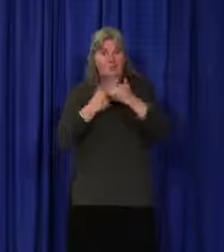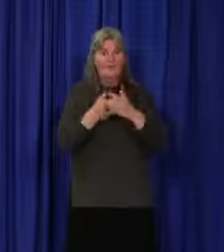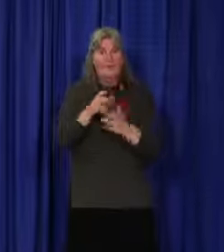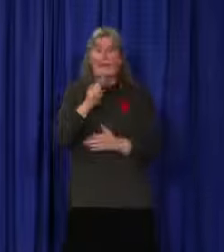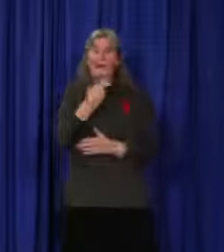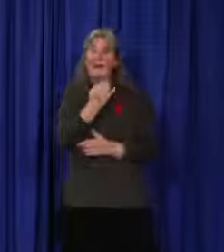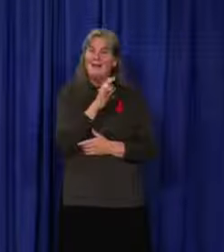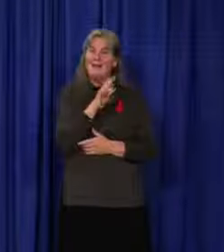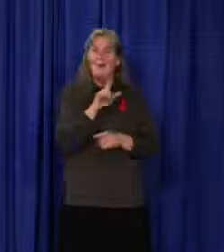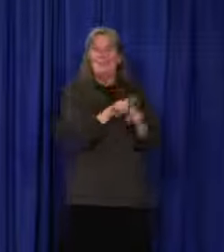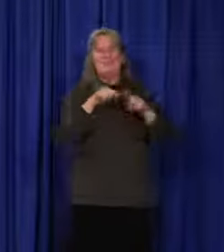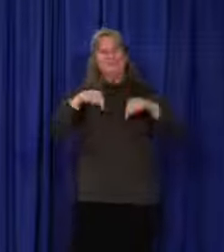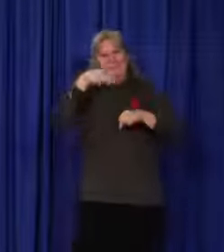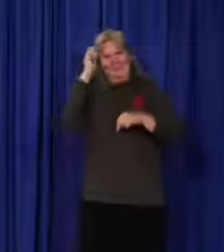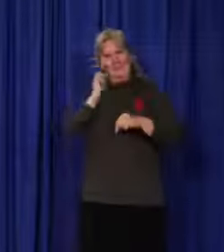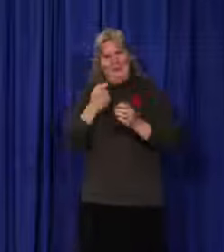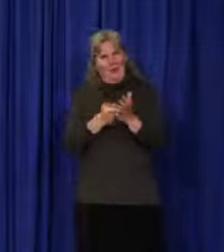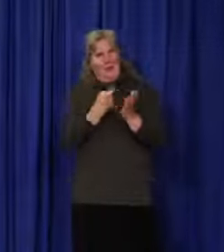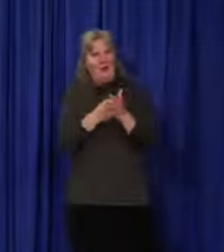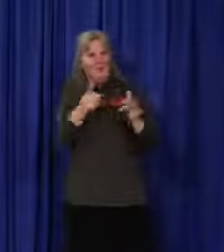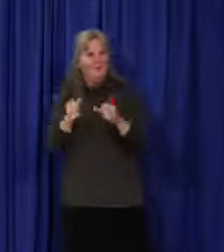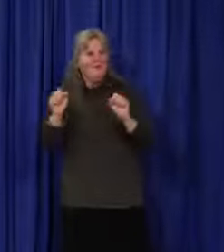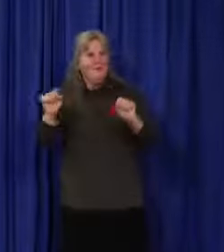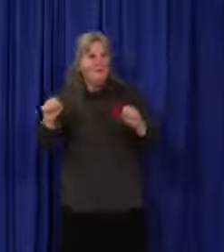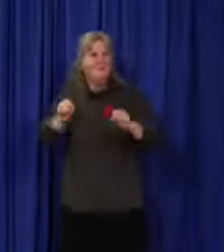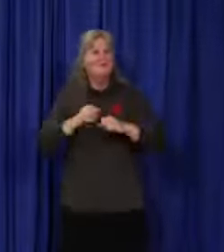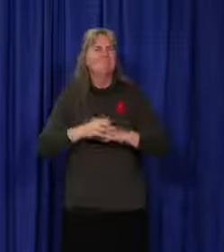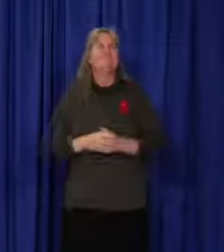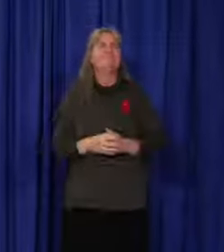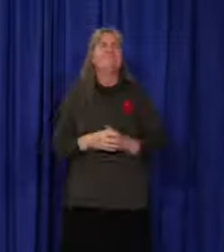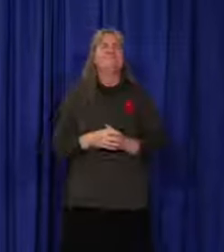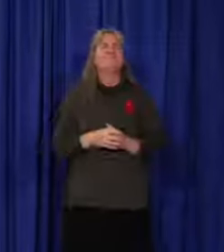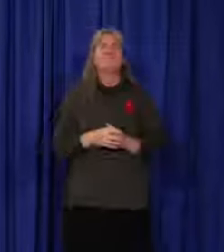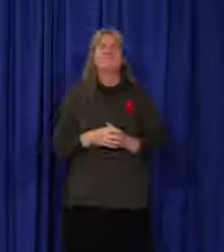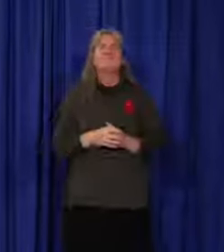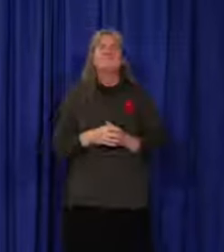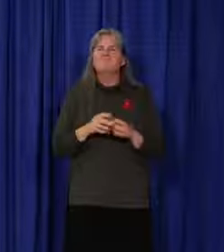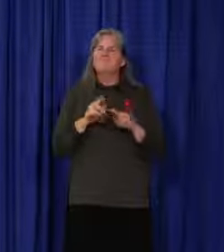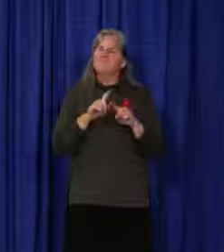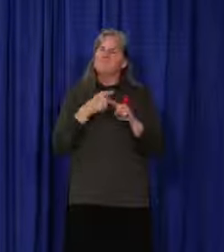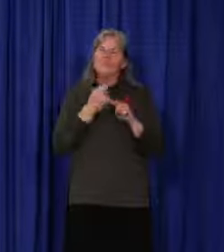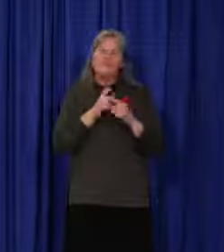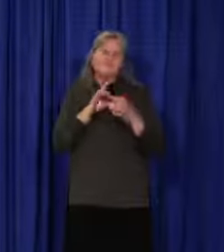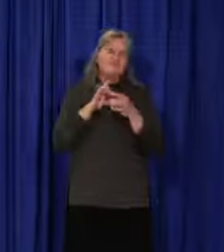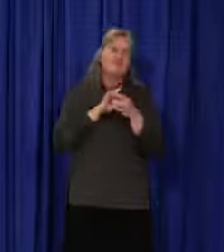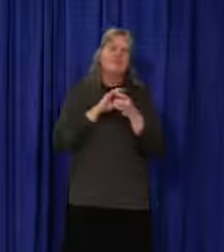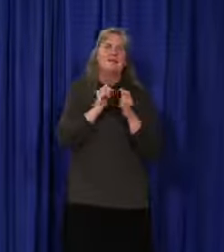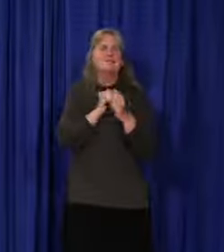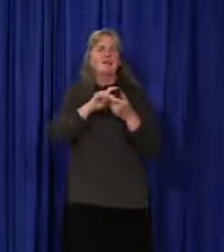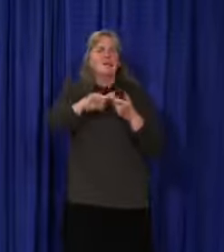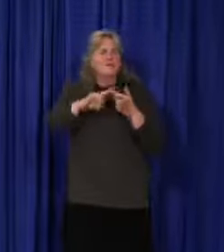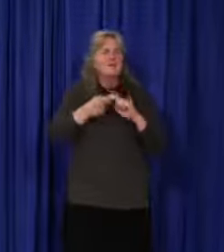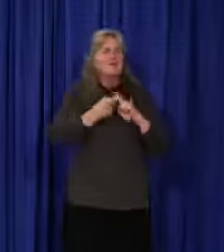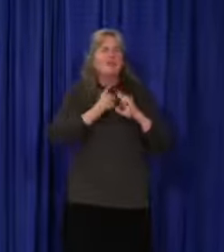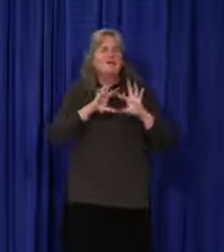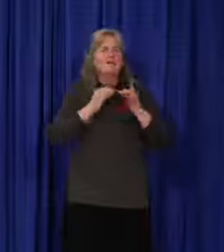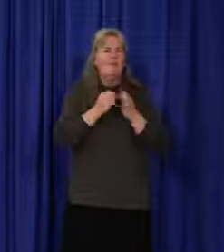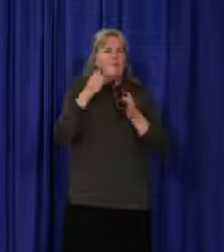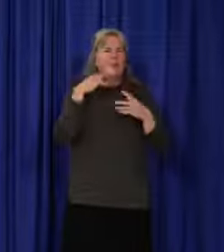forward, please know that your government is making support available. Businesses can still access